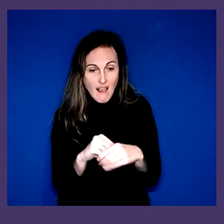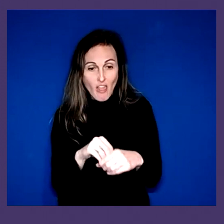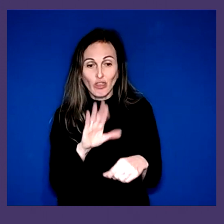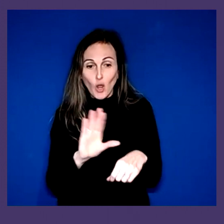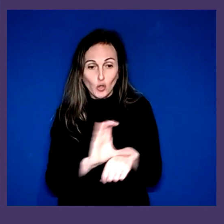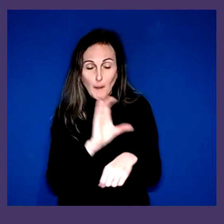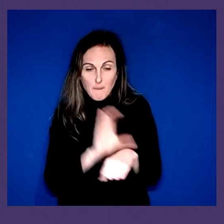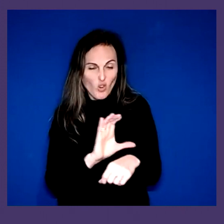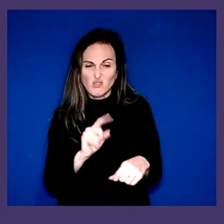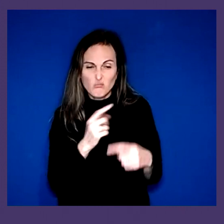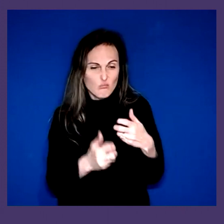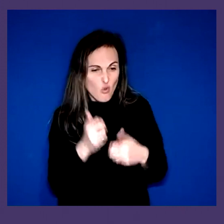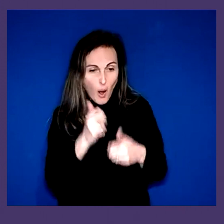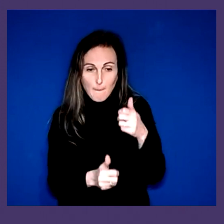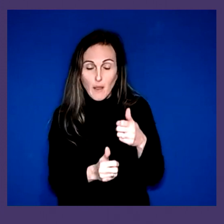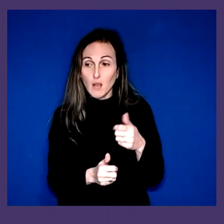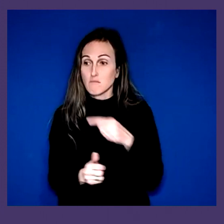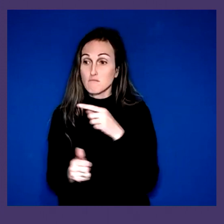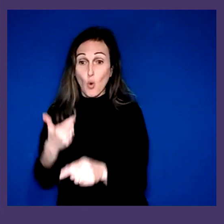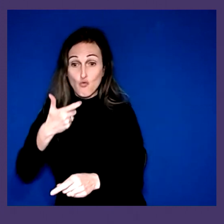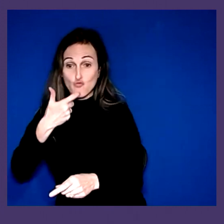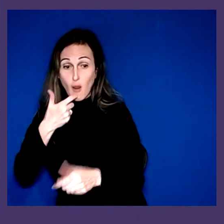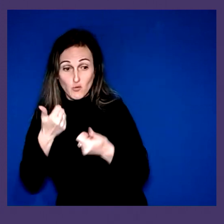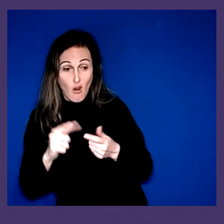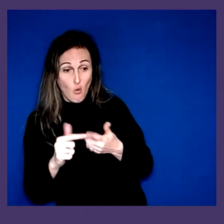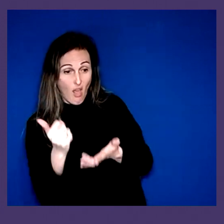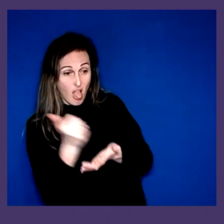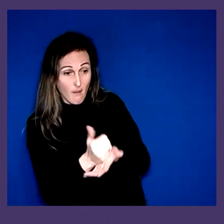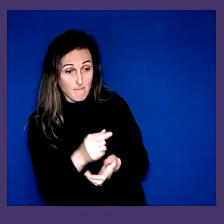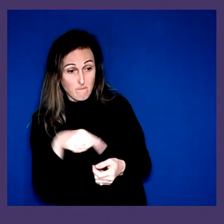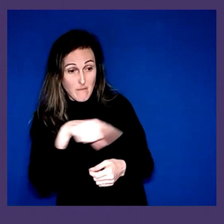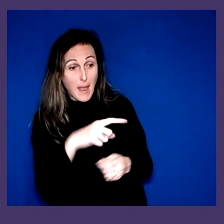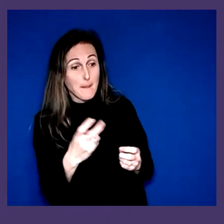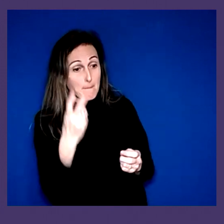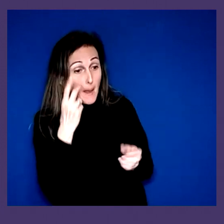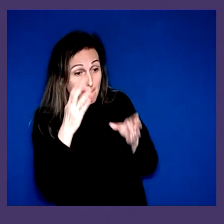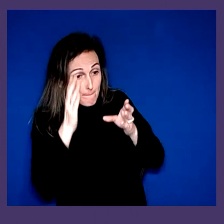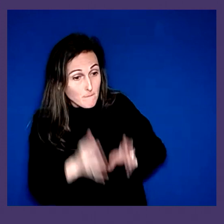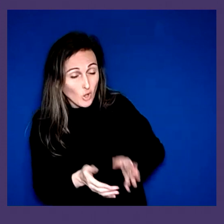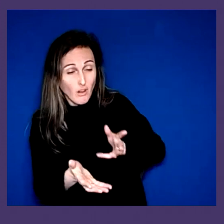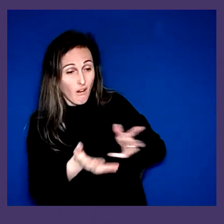Now, if you use Be My Eyes, you actually have a live video feed of what's